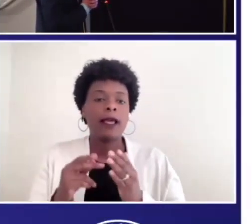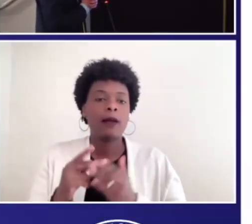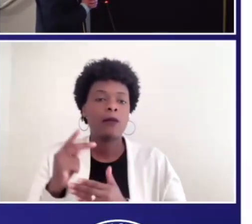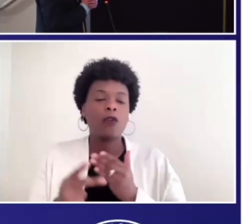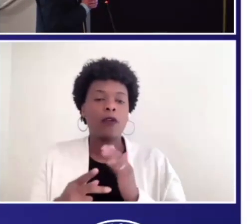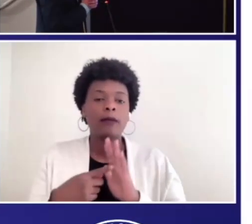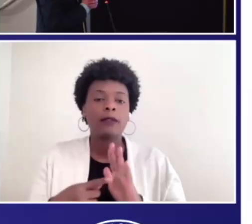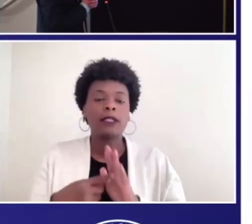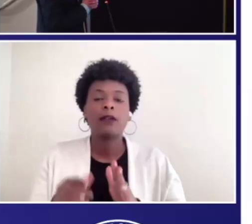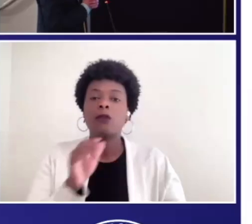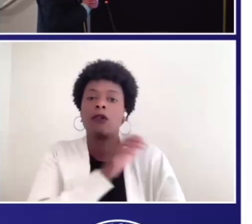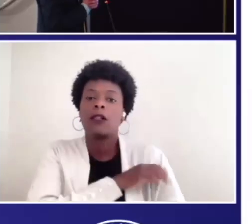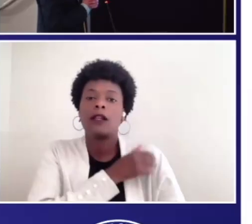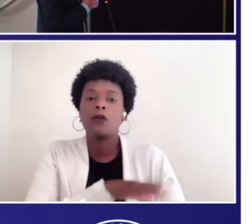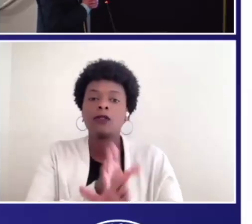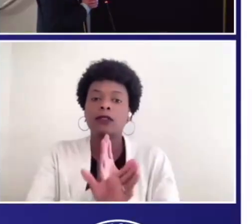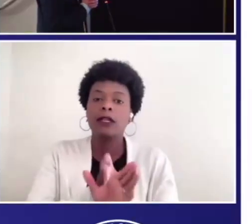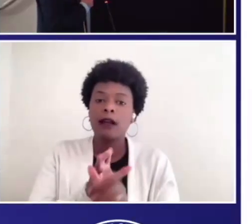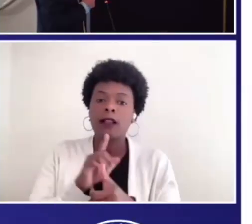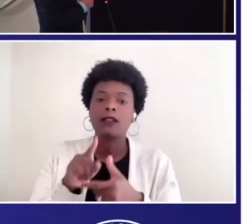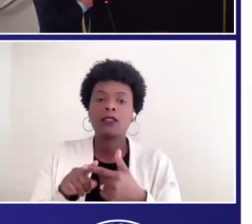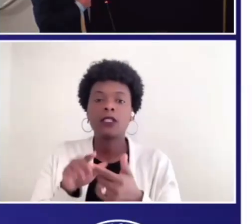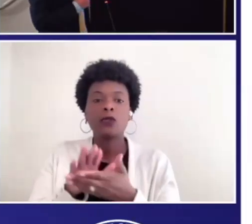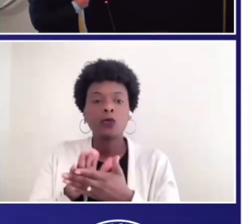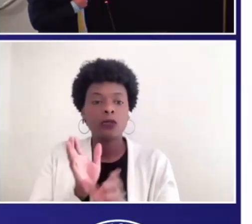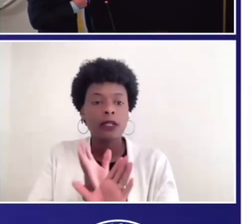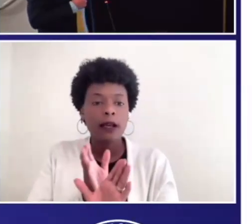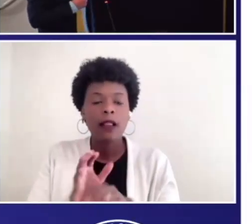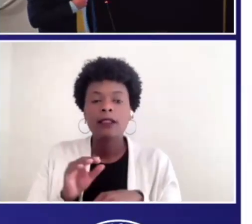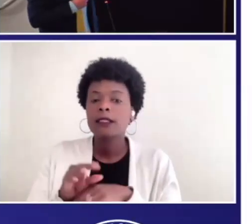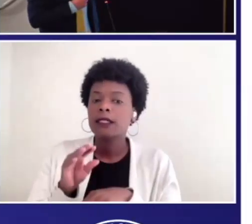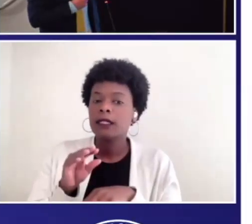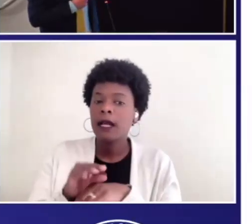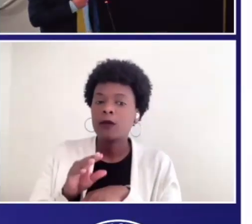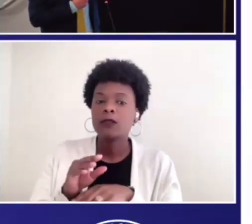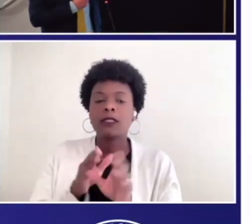added, school psychology, counseling psychology. There's more than 150 programs nationally